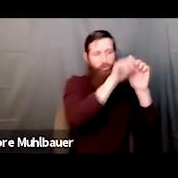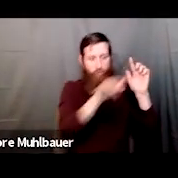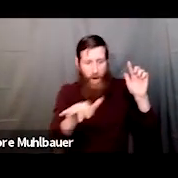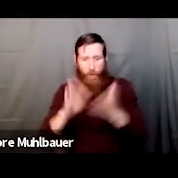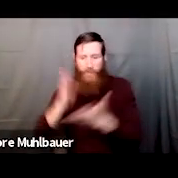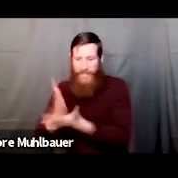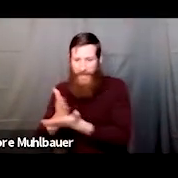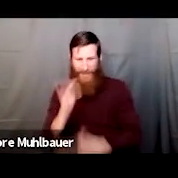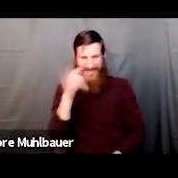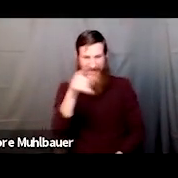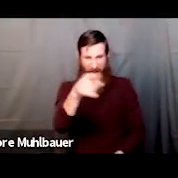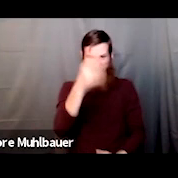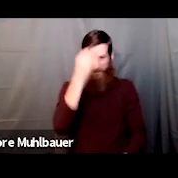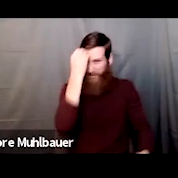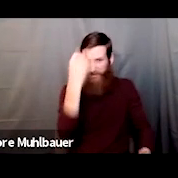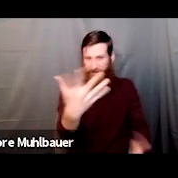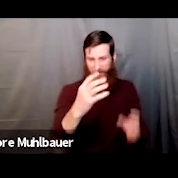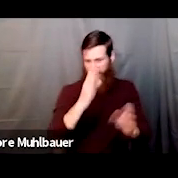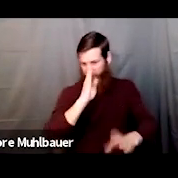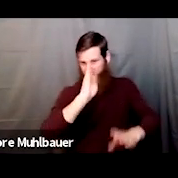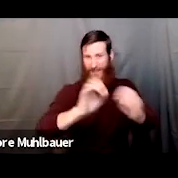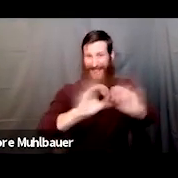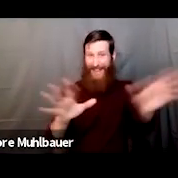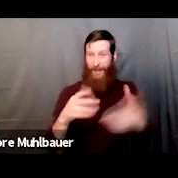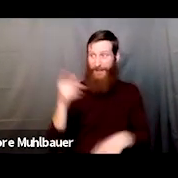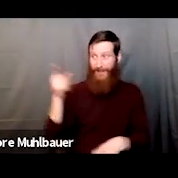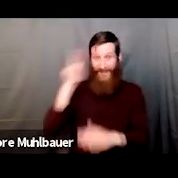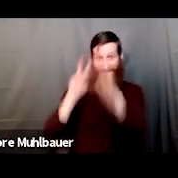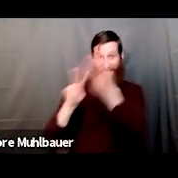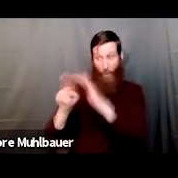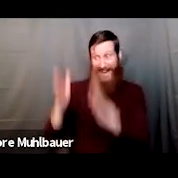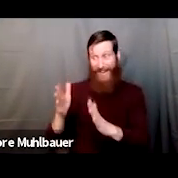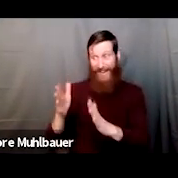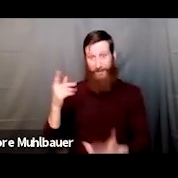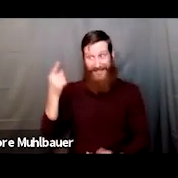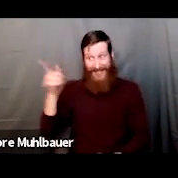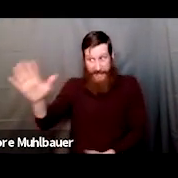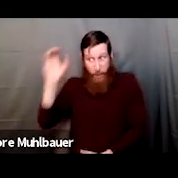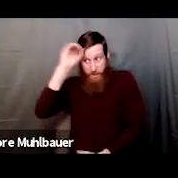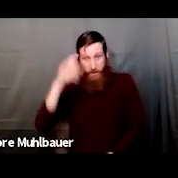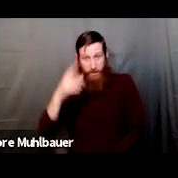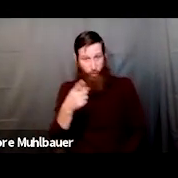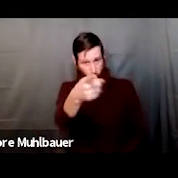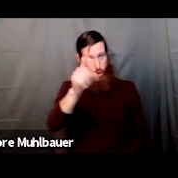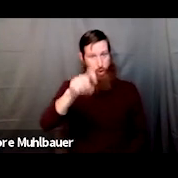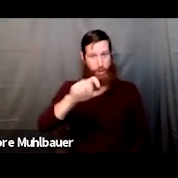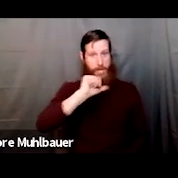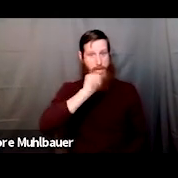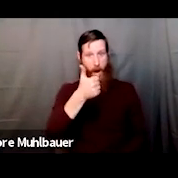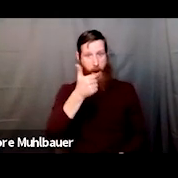That is a pretty clear cut sign that on that day, the avalanche forecaster think you should spend any time in any part of avalanche terrain.